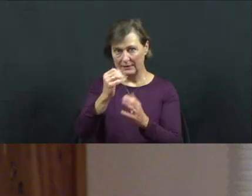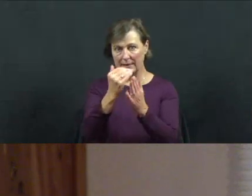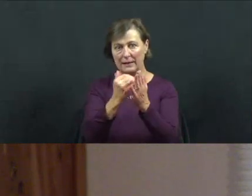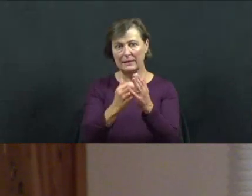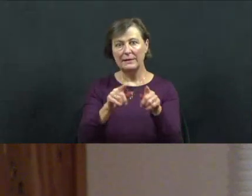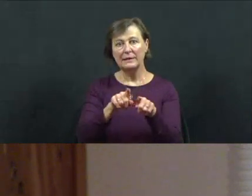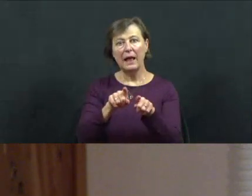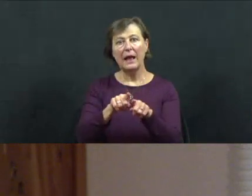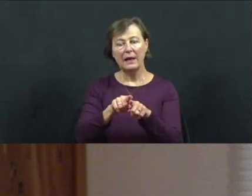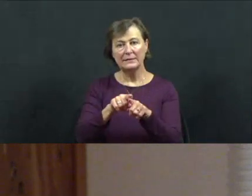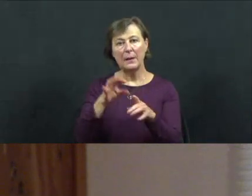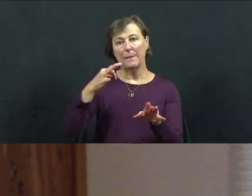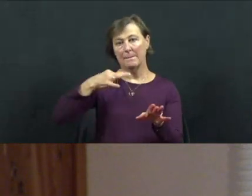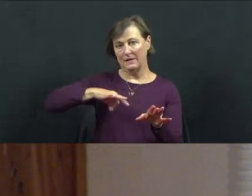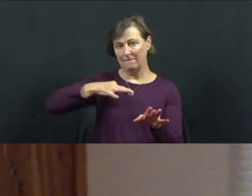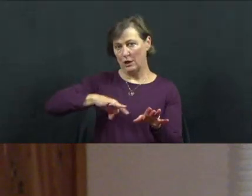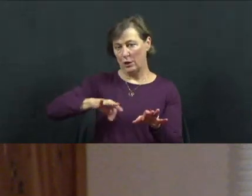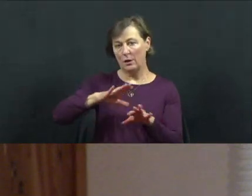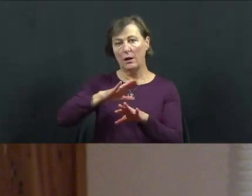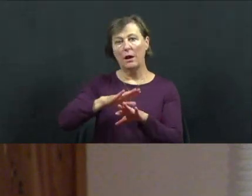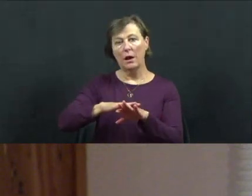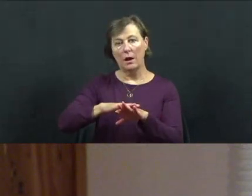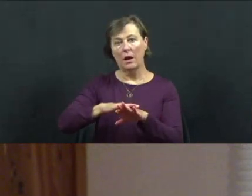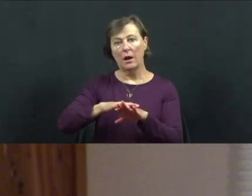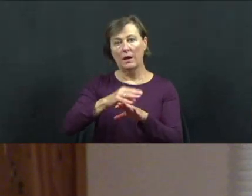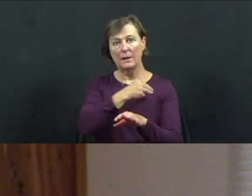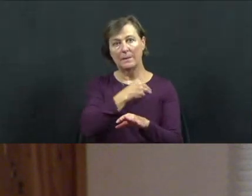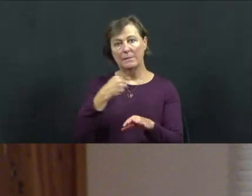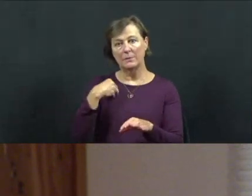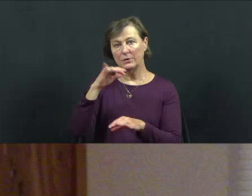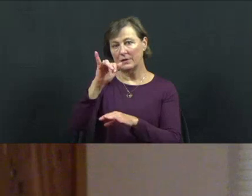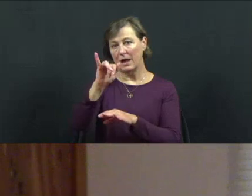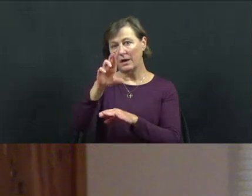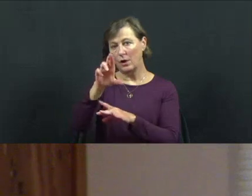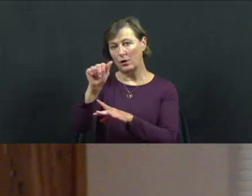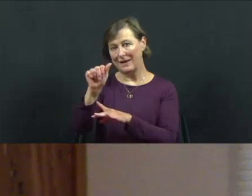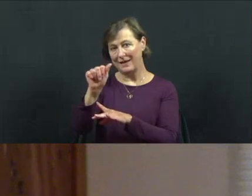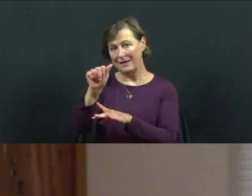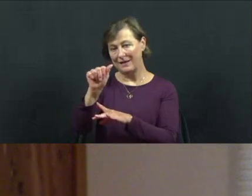beneficiary on a member's IRA. This brings the total